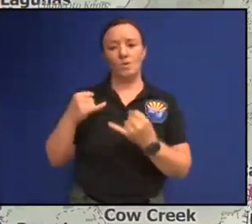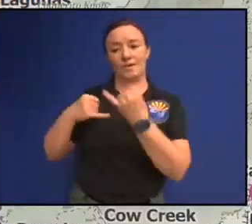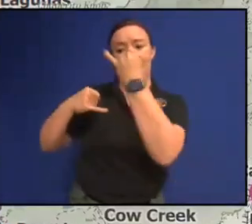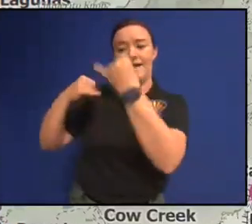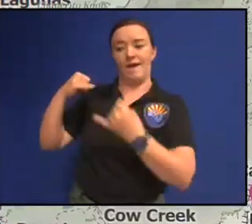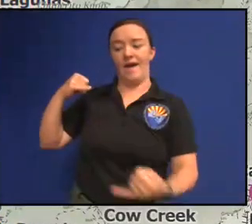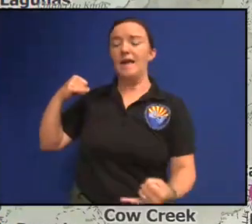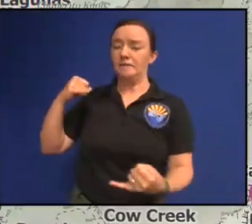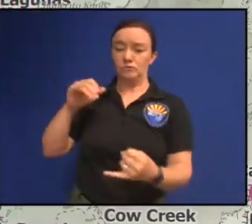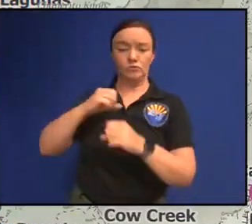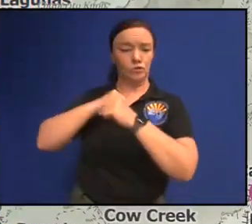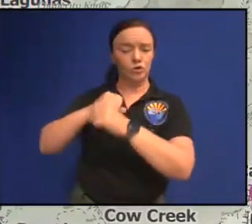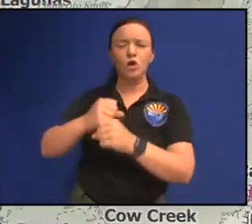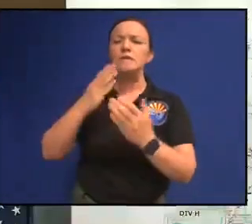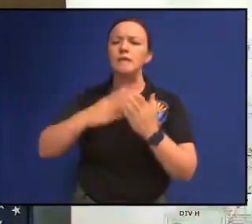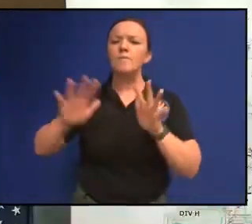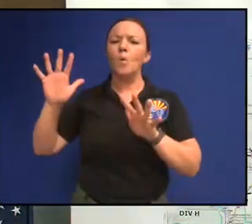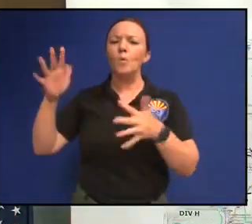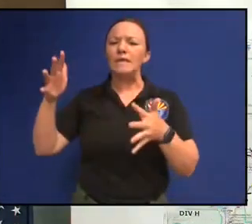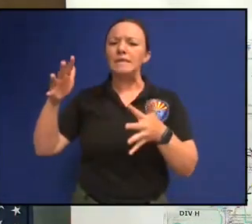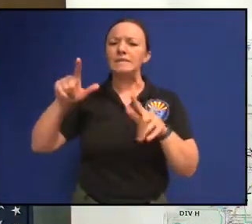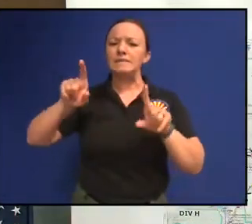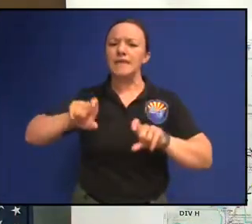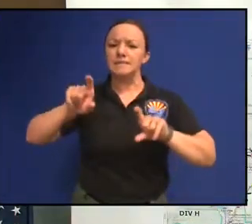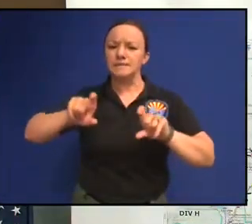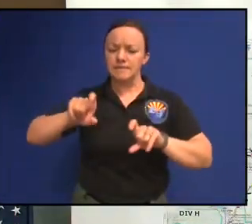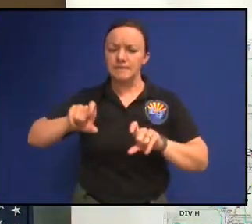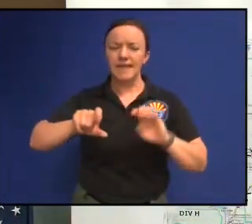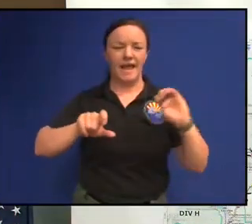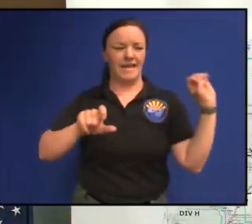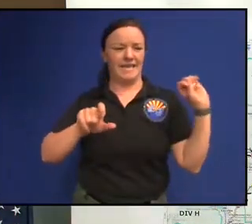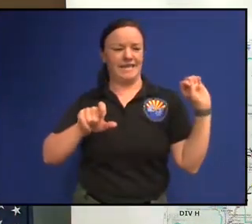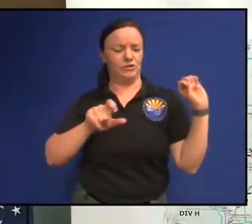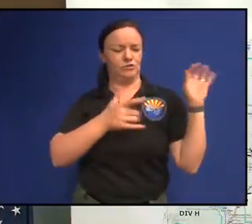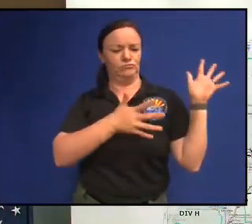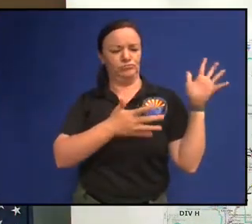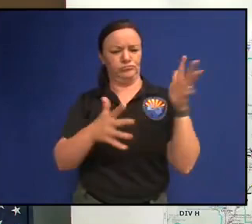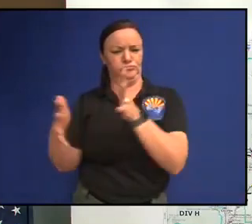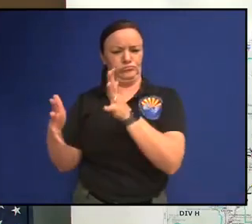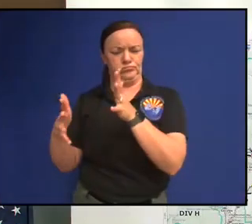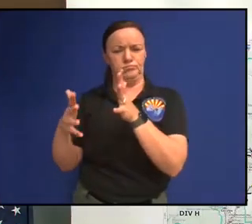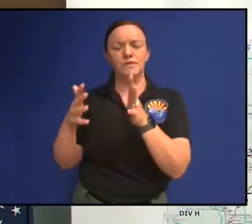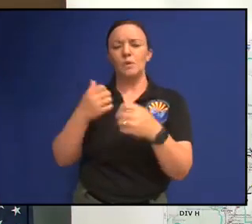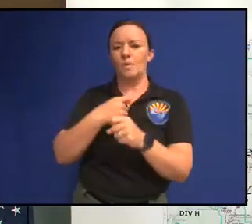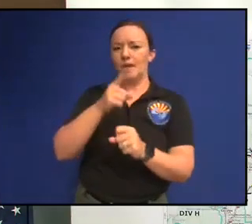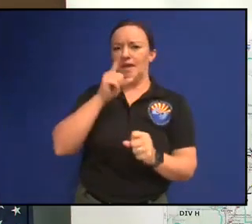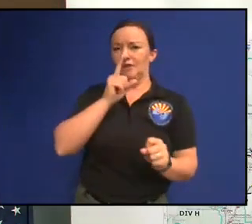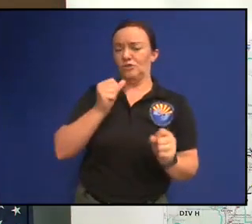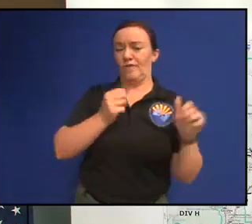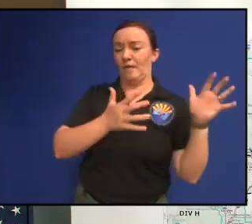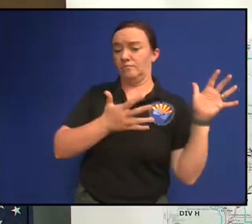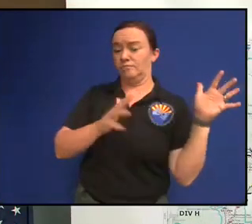ACROSS THERE. JUST REALLY MAKING SURE THEY LEAVE A REALLY GOOD PRODUCT AND THE FOLKS CAN FEEL COMFORTABLE GETTING BACK